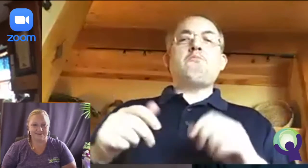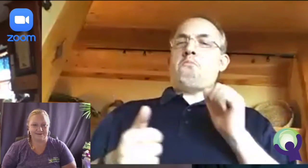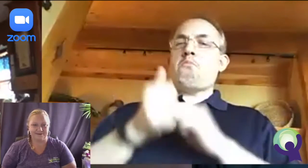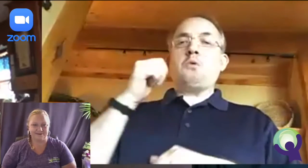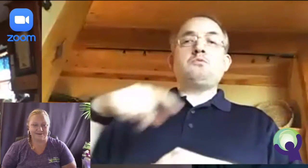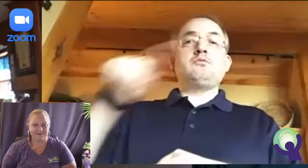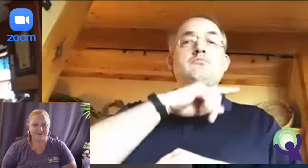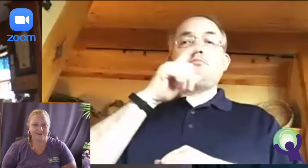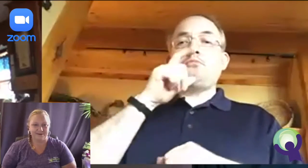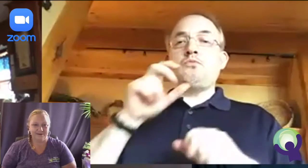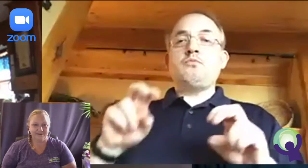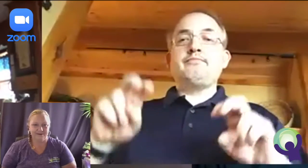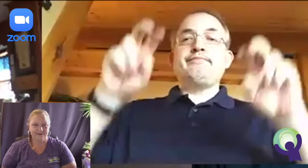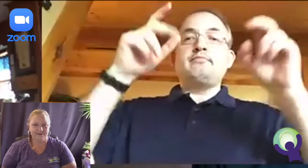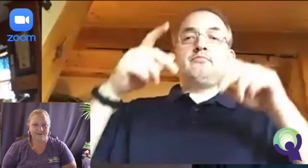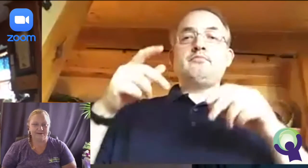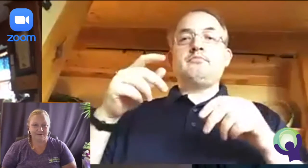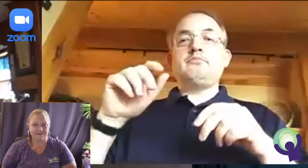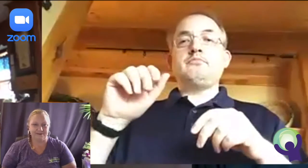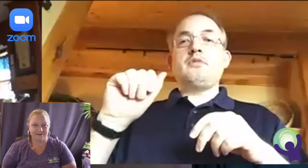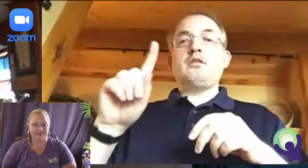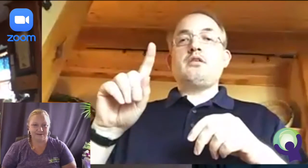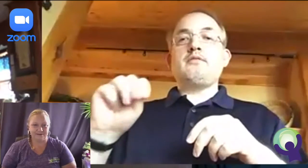who's overseeing a department without a degree sometimes that that can prove